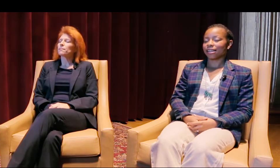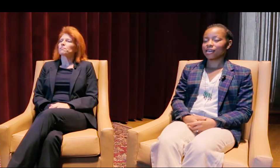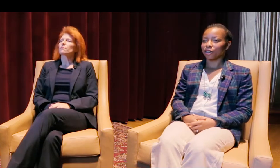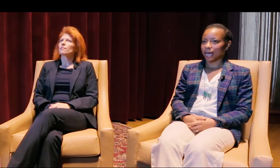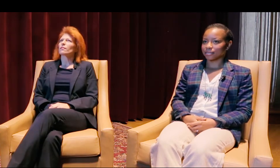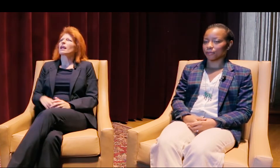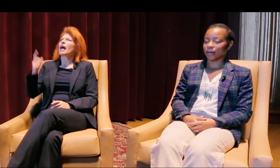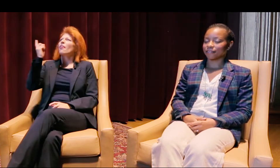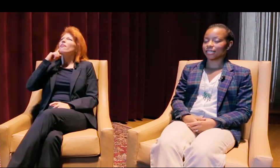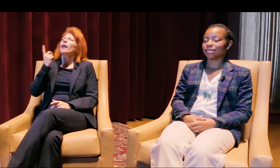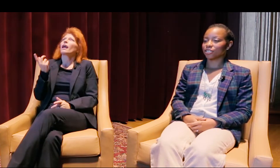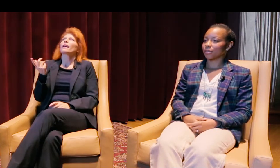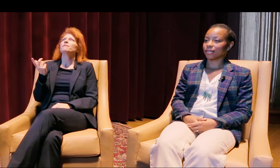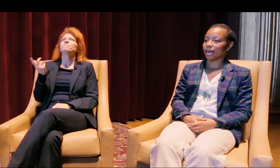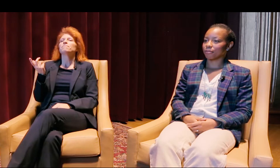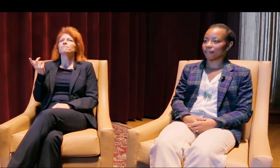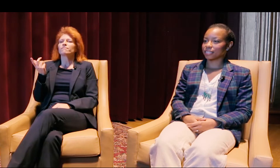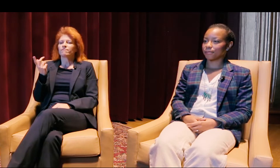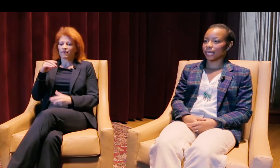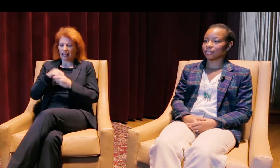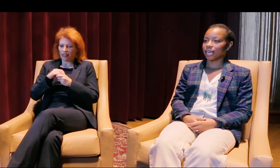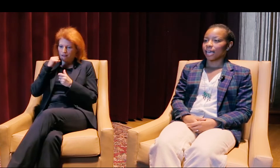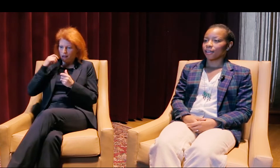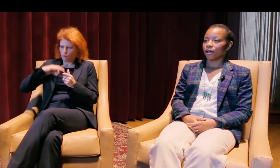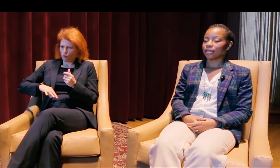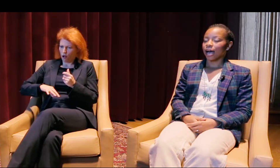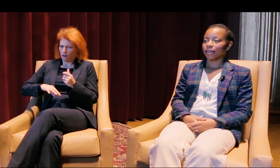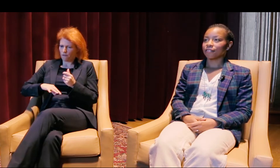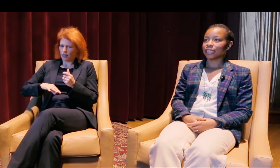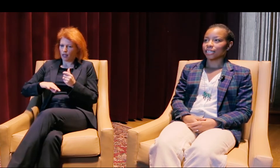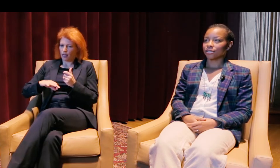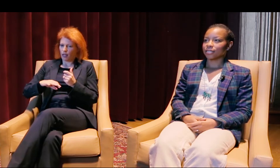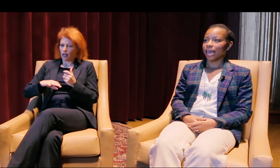I think across the board I've seen just within the non-profit space, there are a lot of leaders